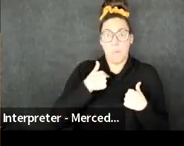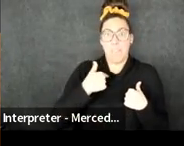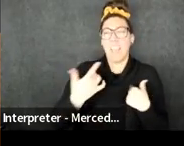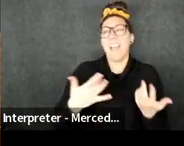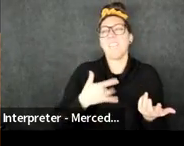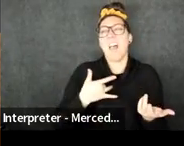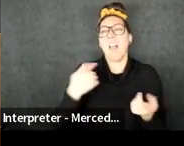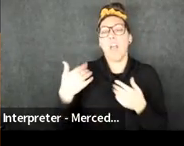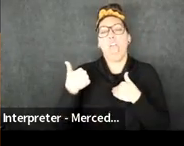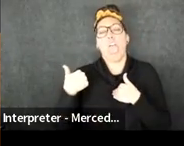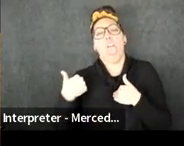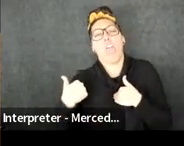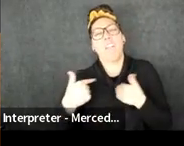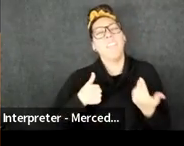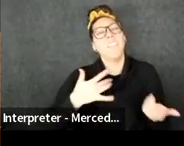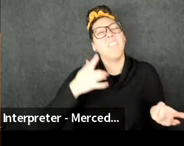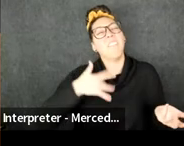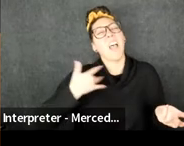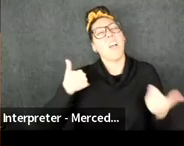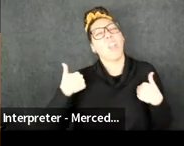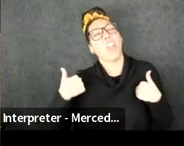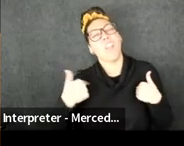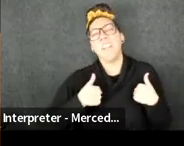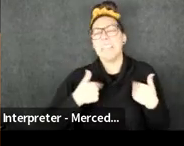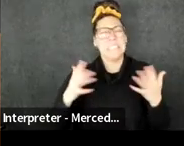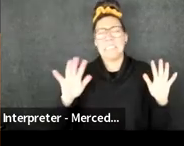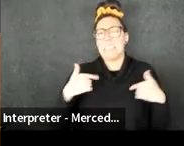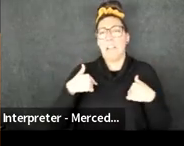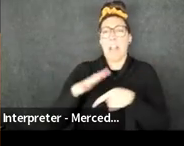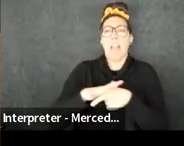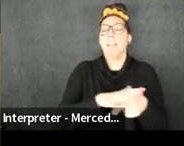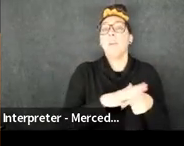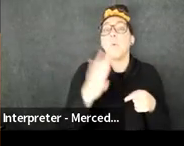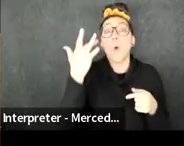The reason being is because I it's always there for questions about,